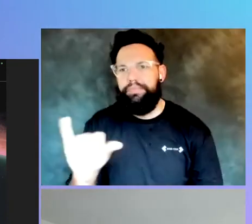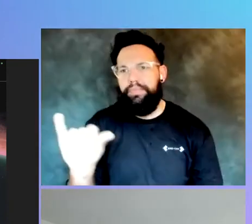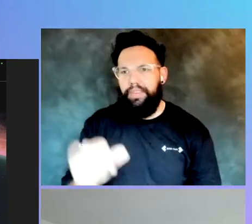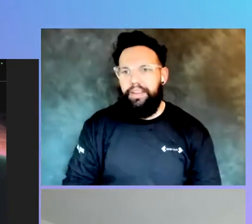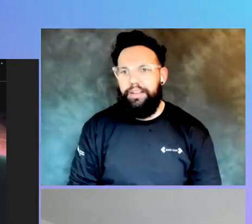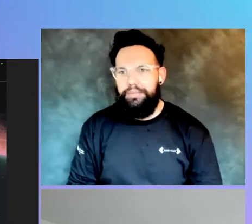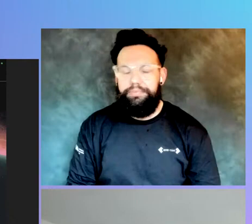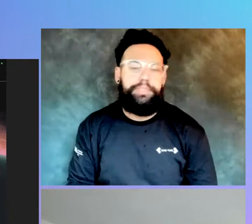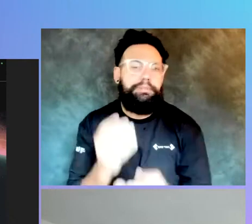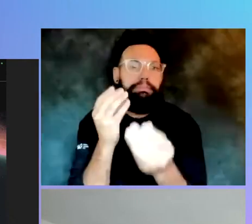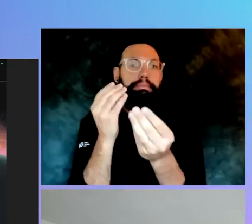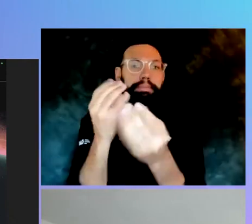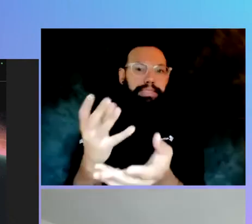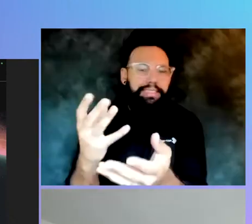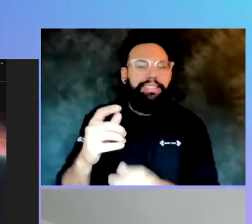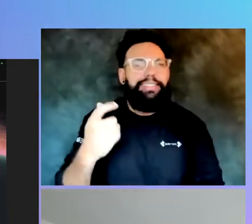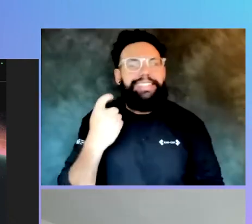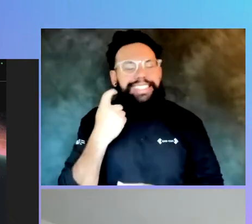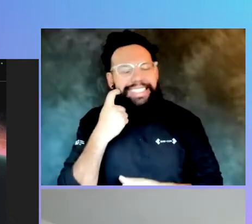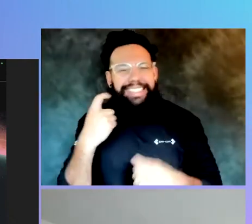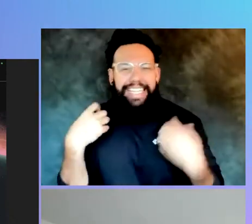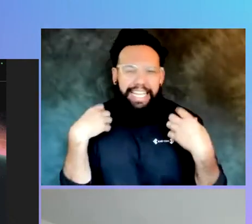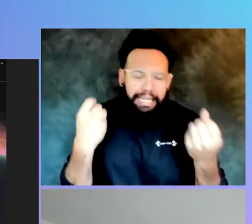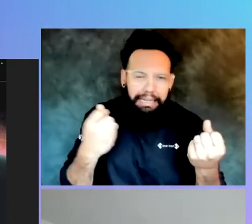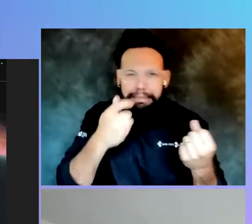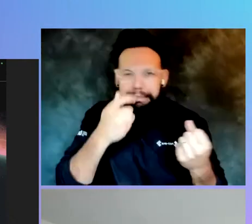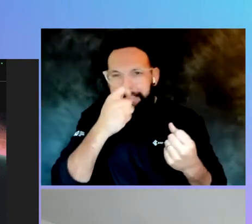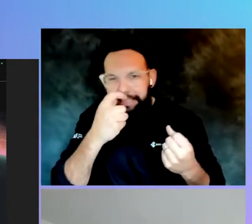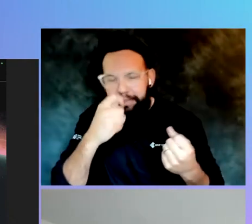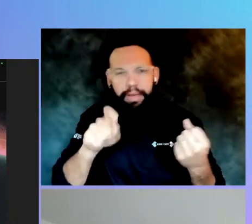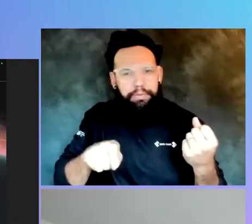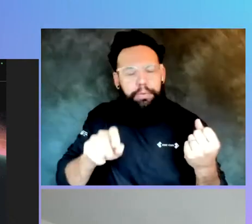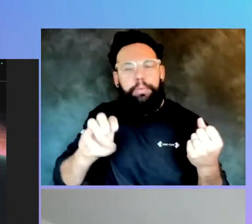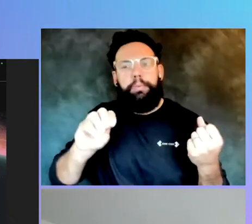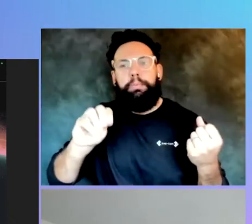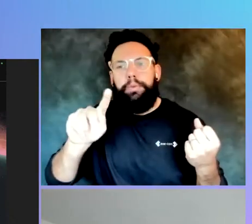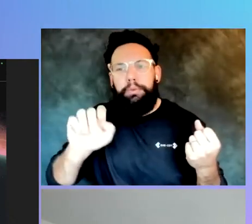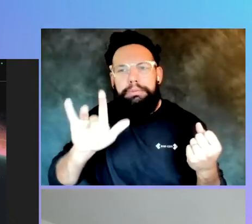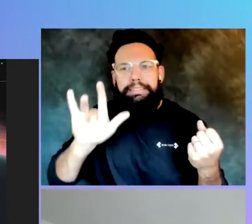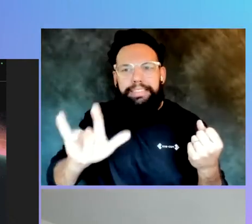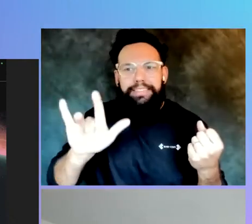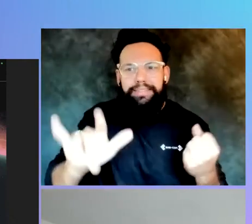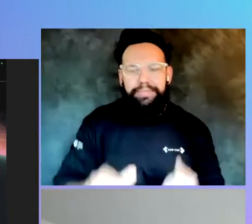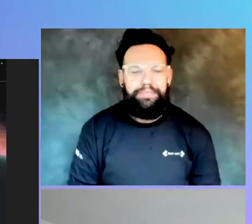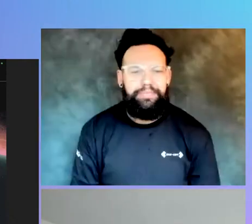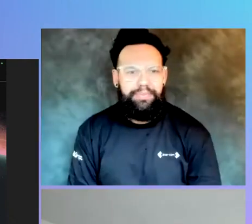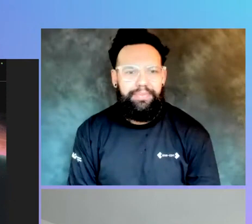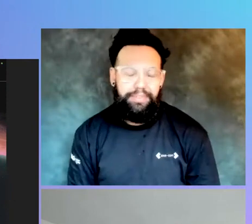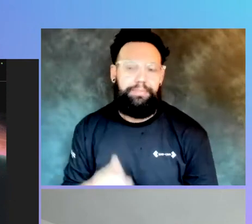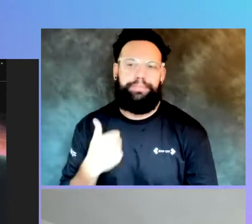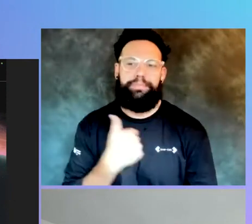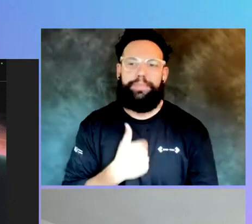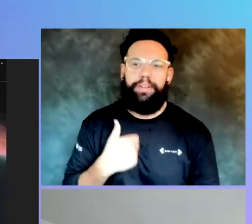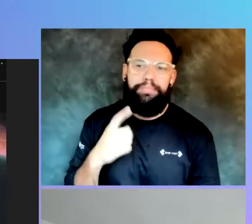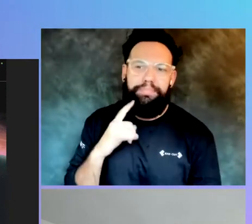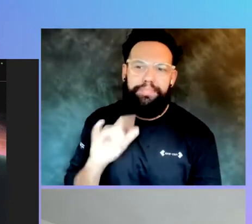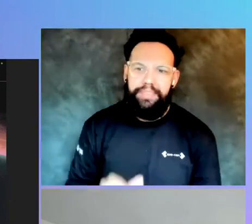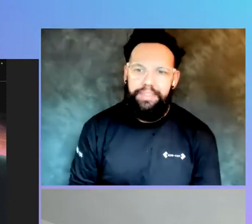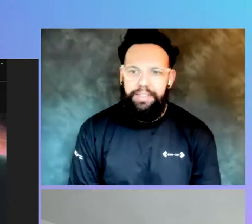as I am coming over a bit of a cold, so I have to cough. So